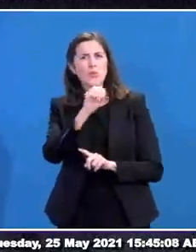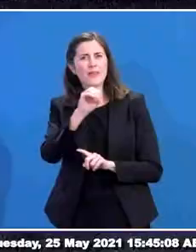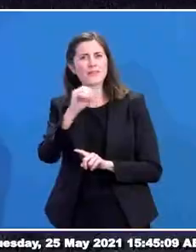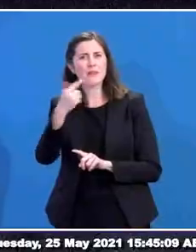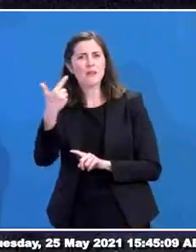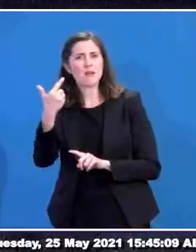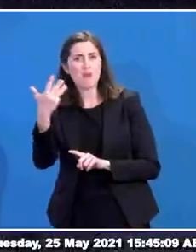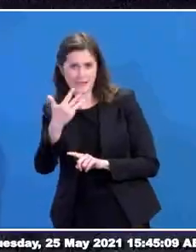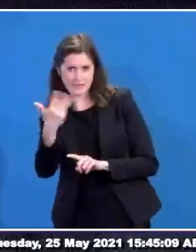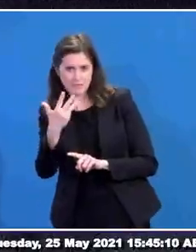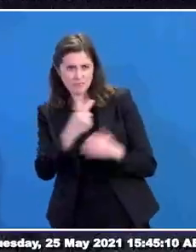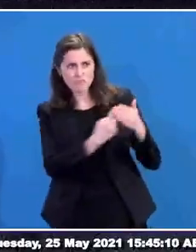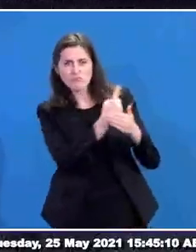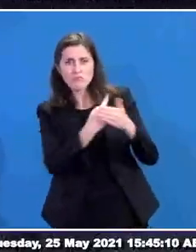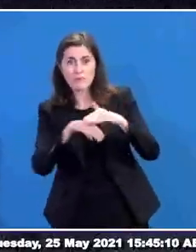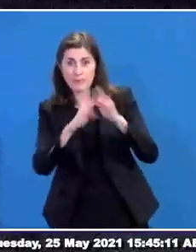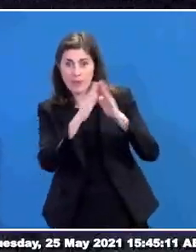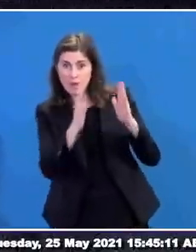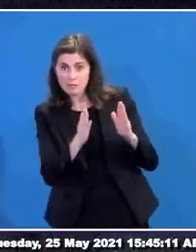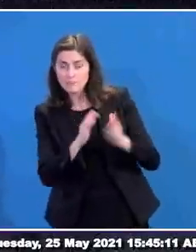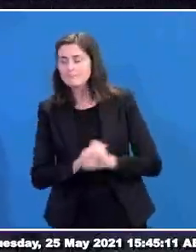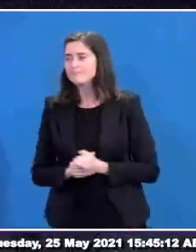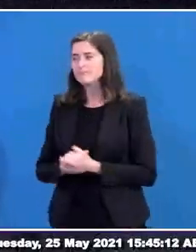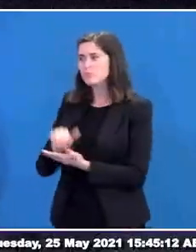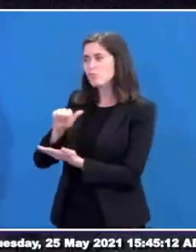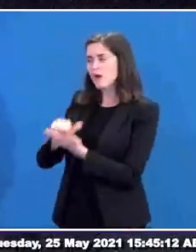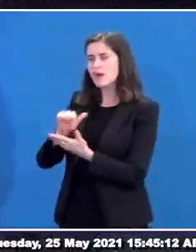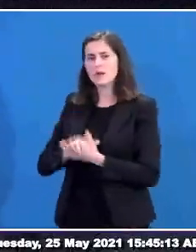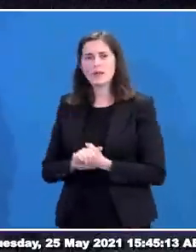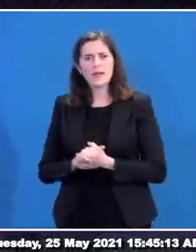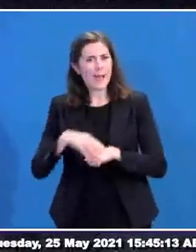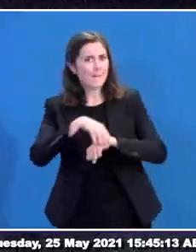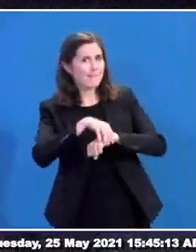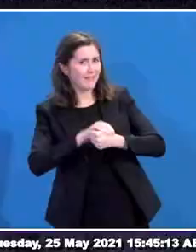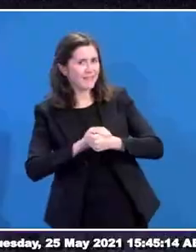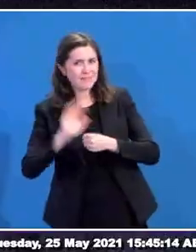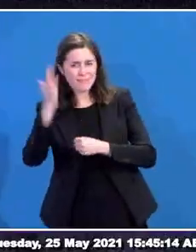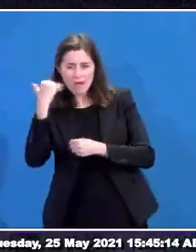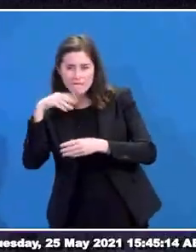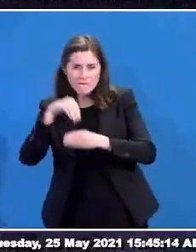Yes. And the police became involved and conducted their own investigations